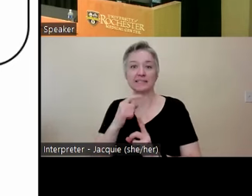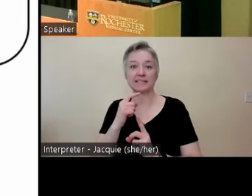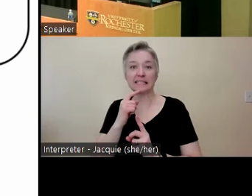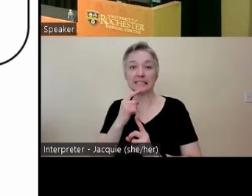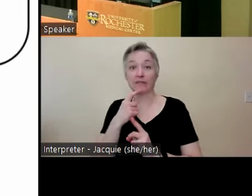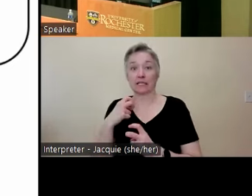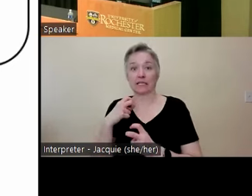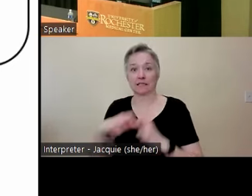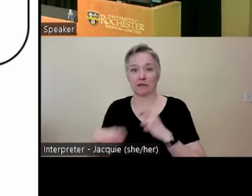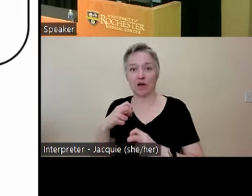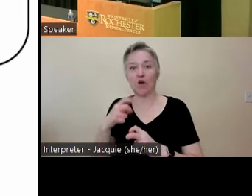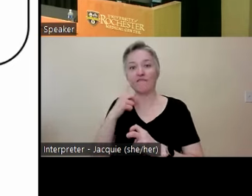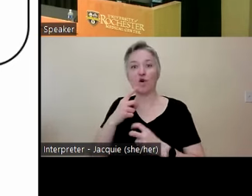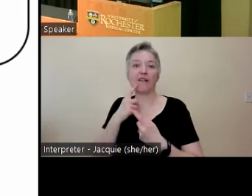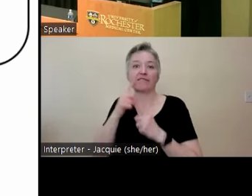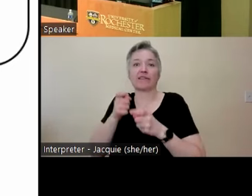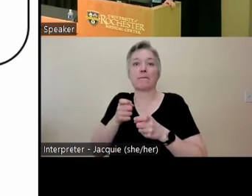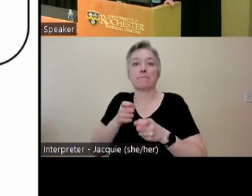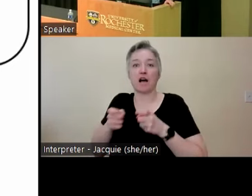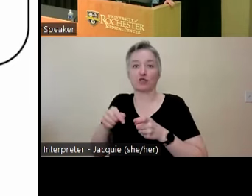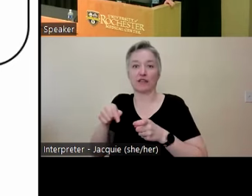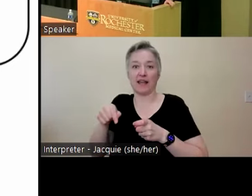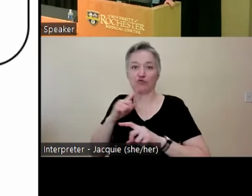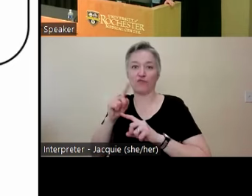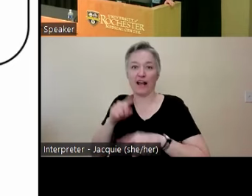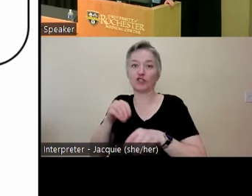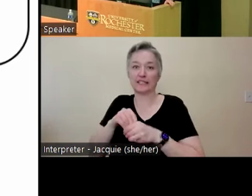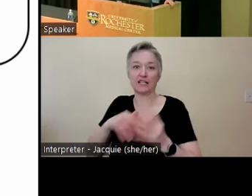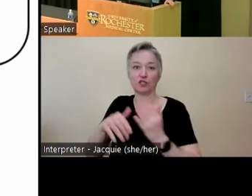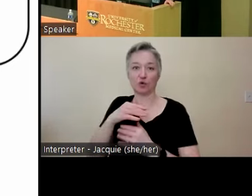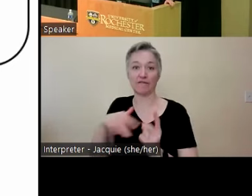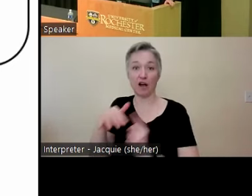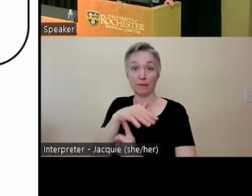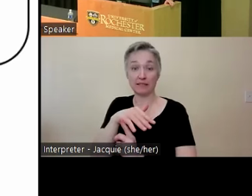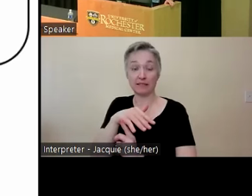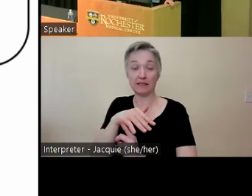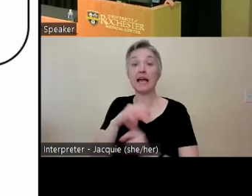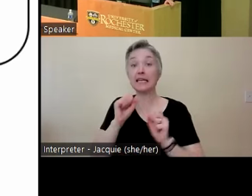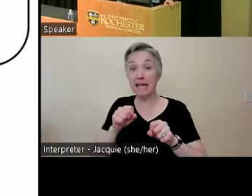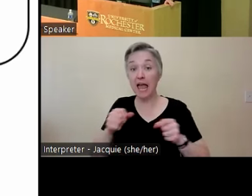modulating these reactions in Social environments May over time throughout development lead to